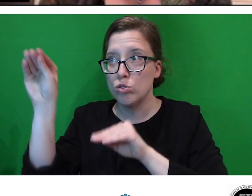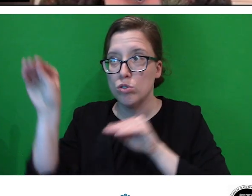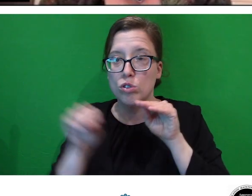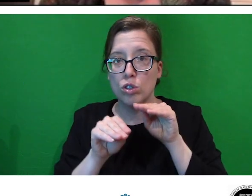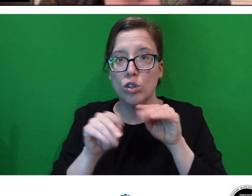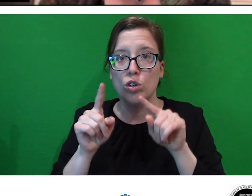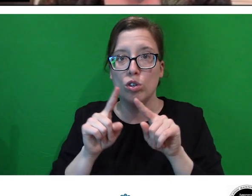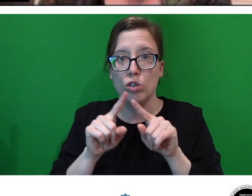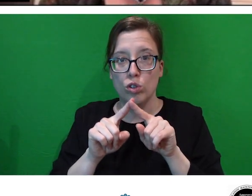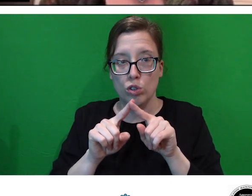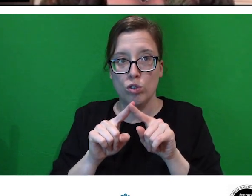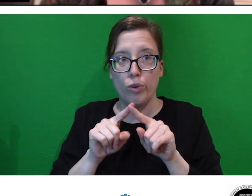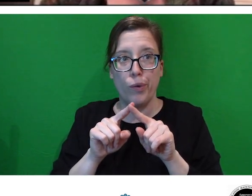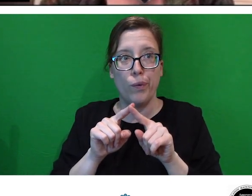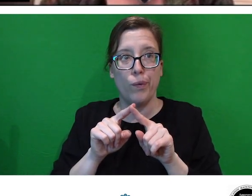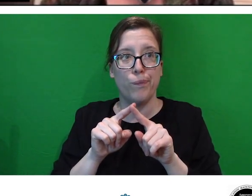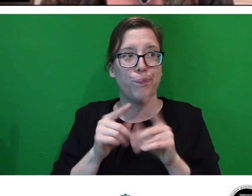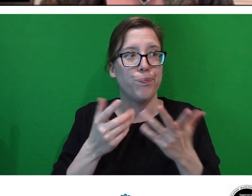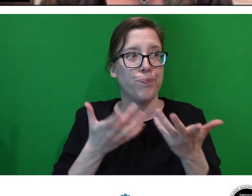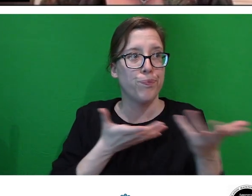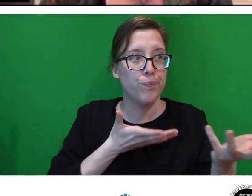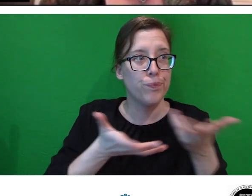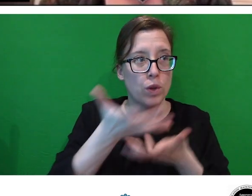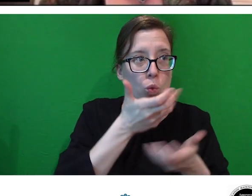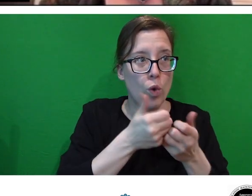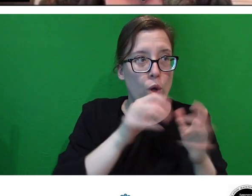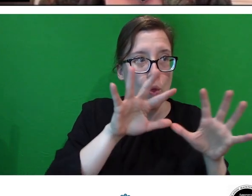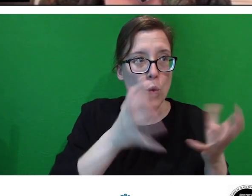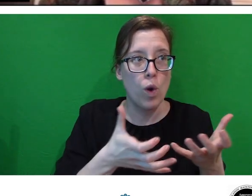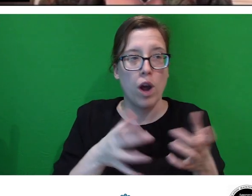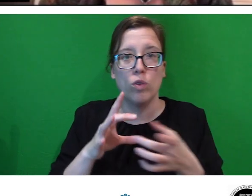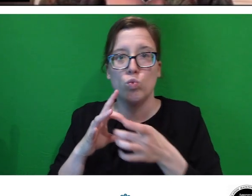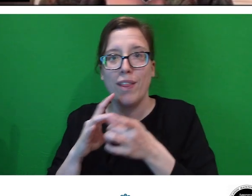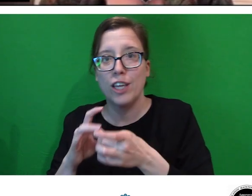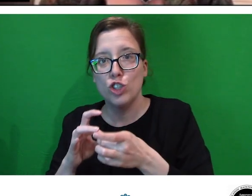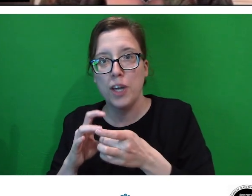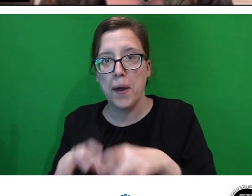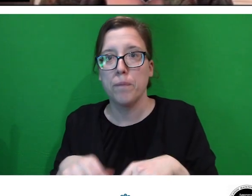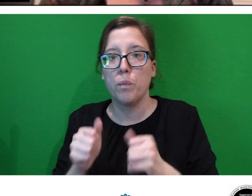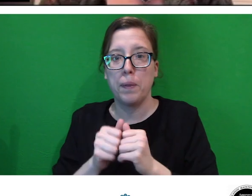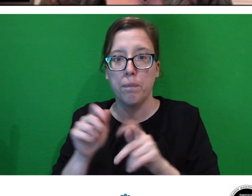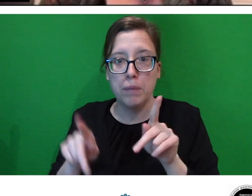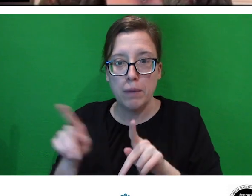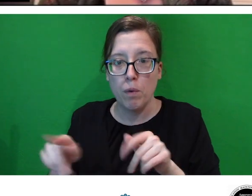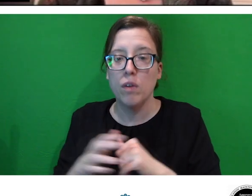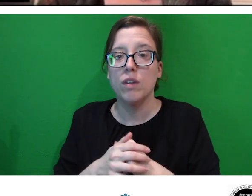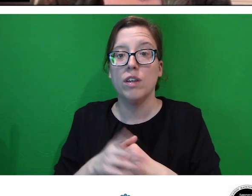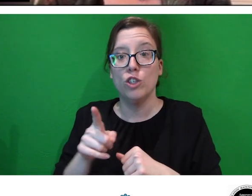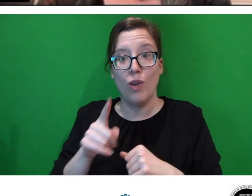gathering, kids have trouble getting information together to use to